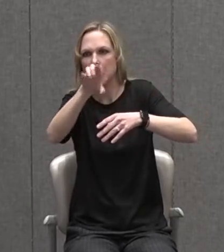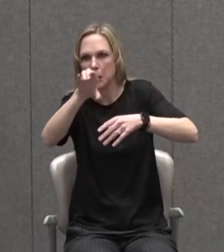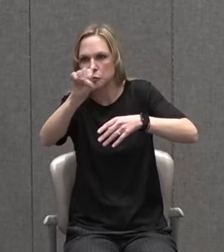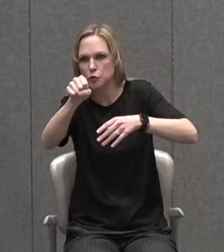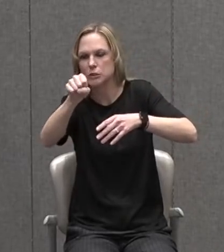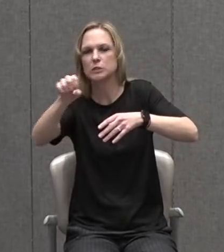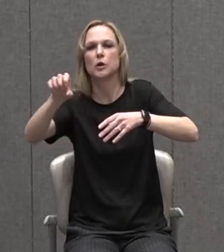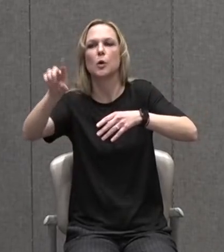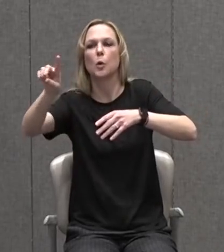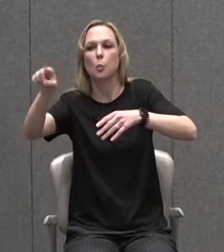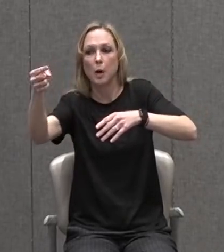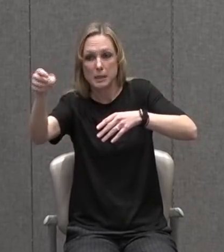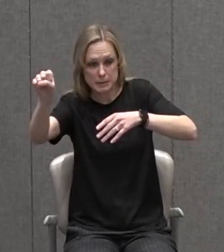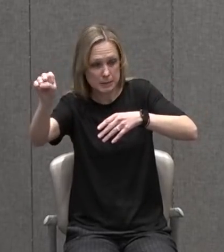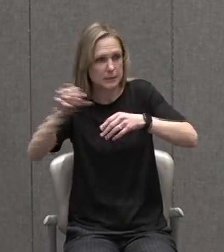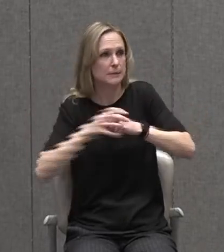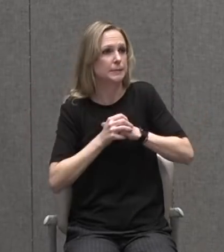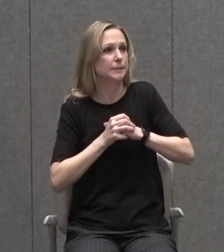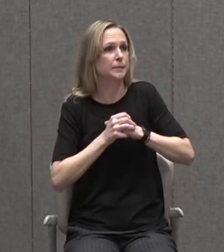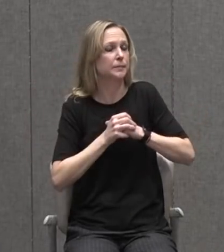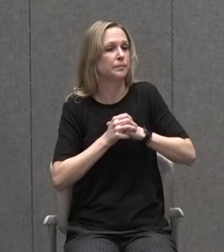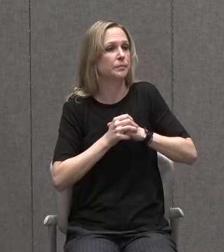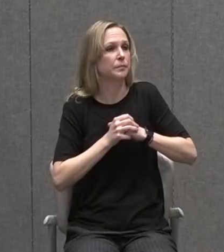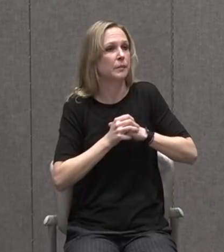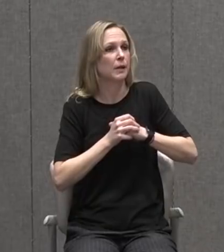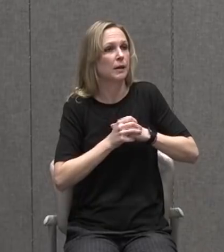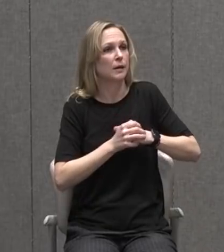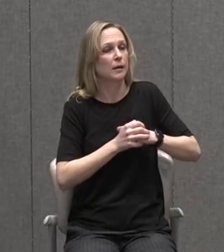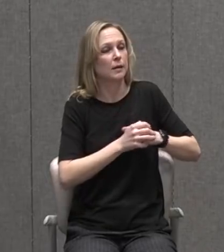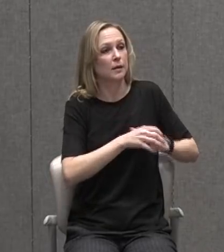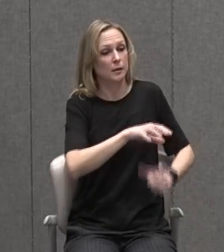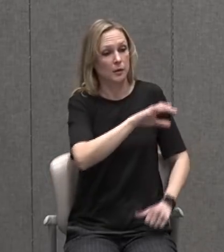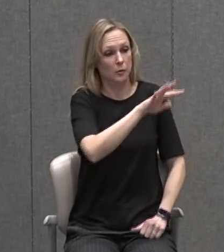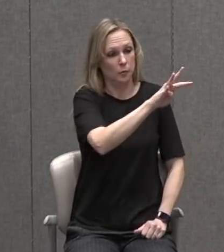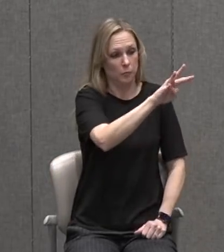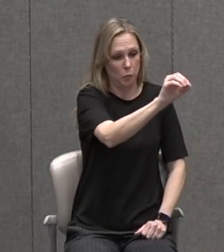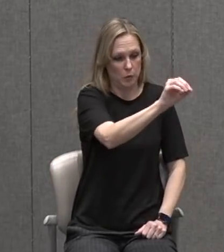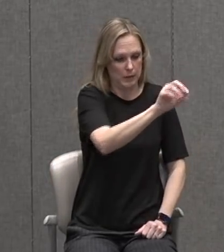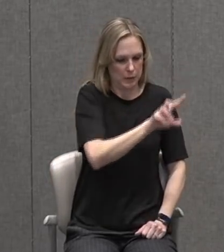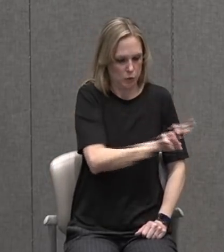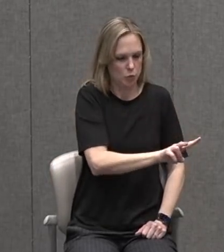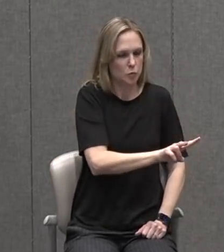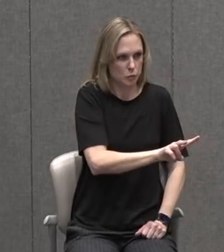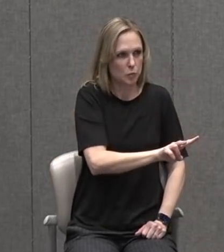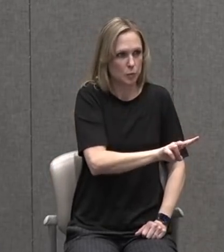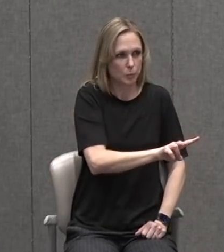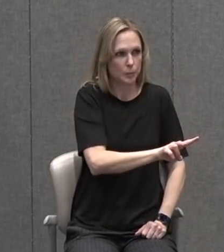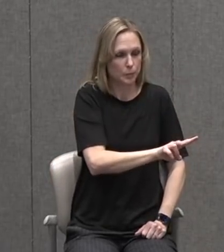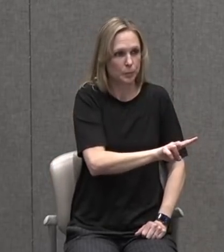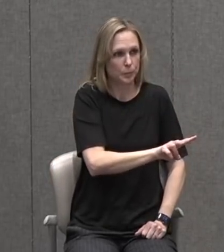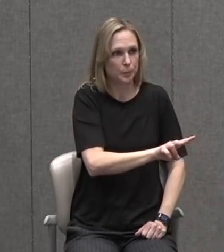Then down here, we'll do 40 and two. So we have 40, up here, and then two down here.